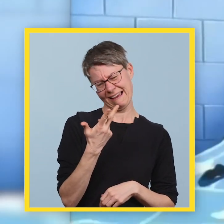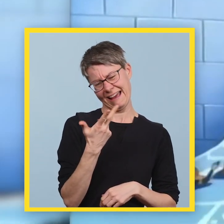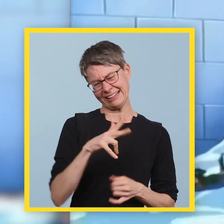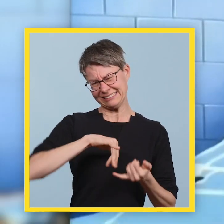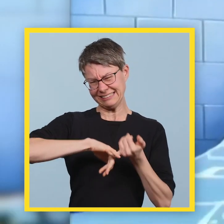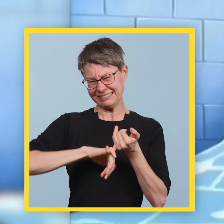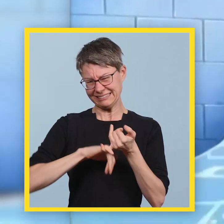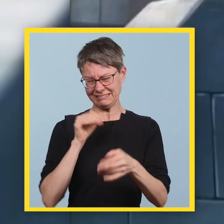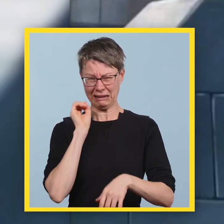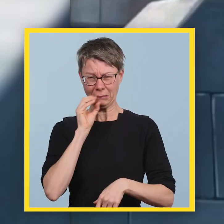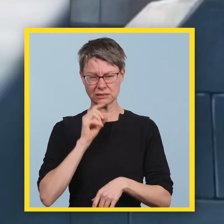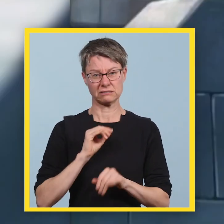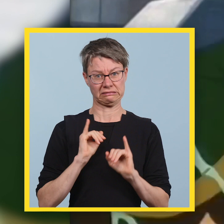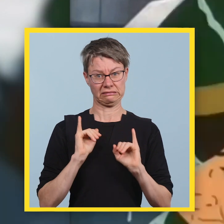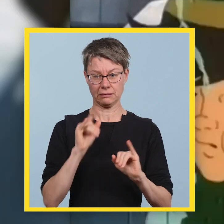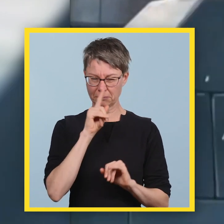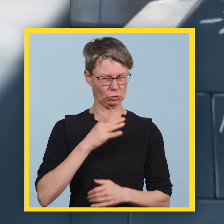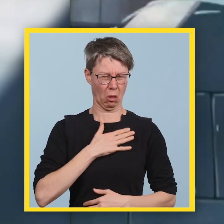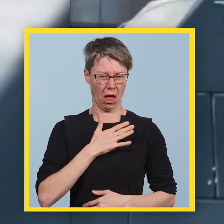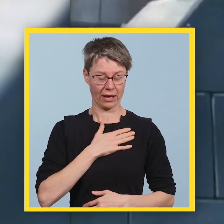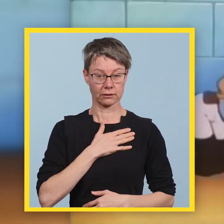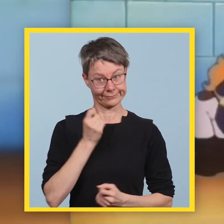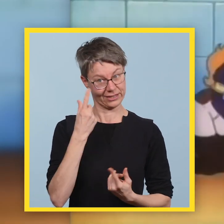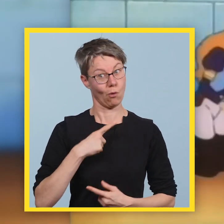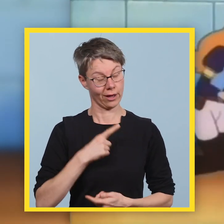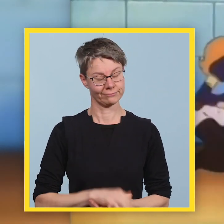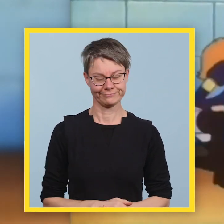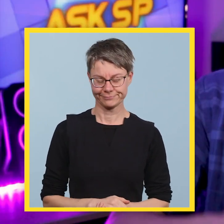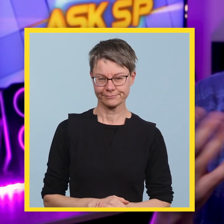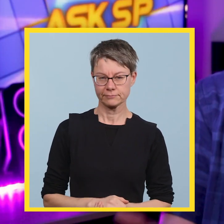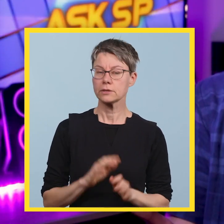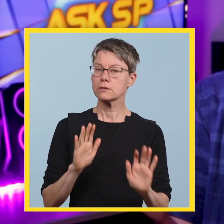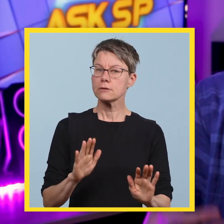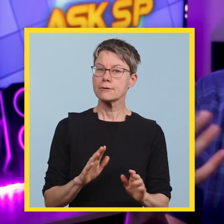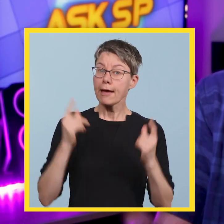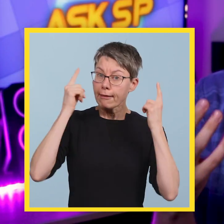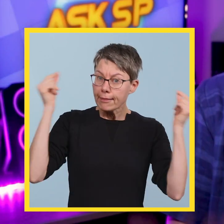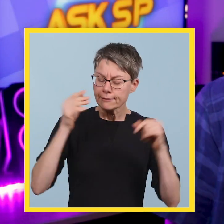That was pretty poorly received and I can see why. As for why, I think Link never speaks,